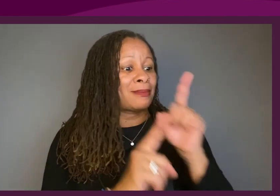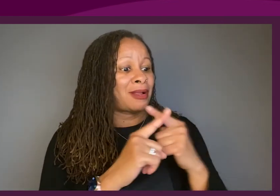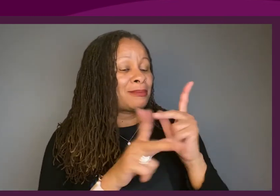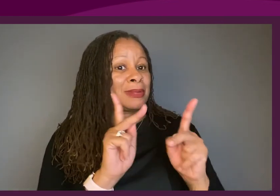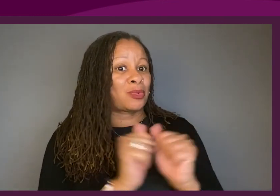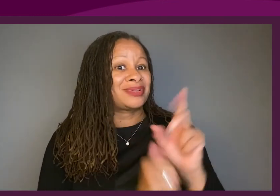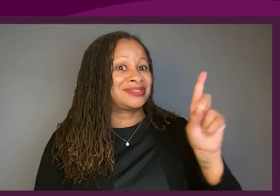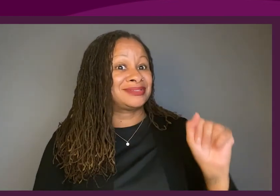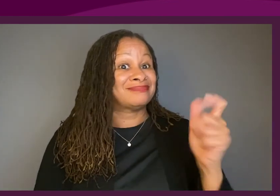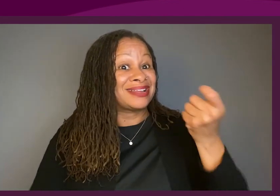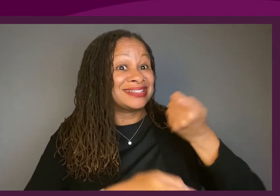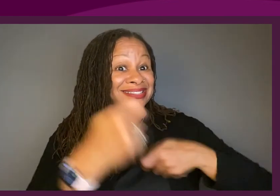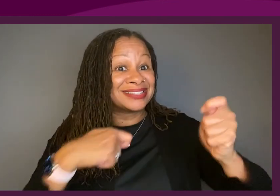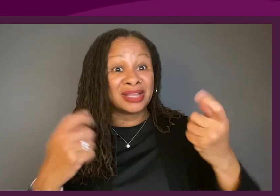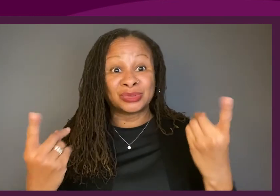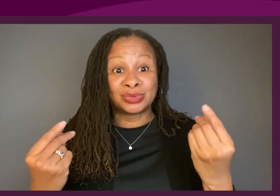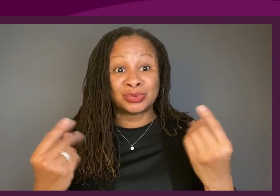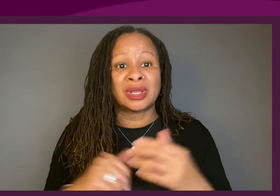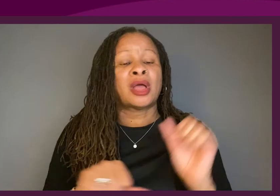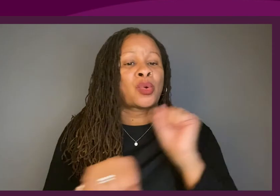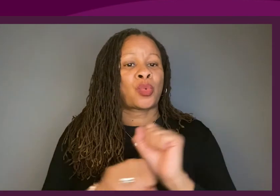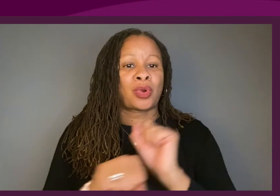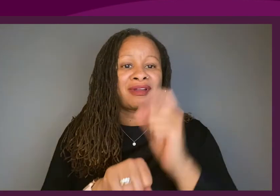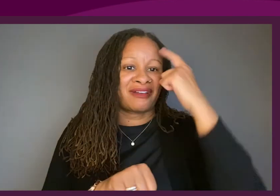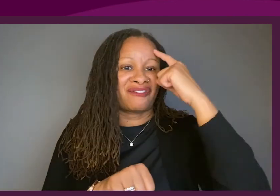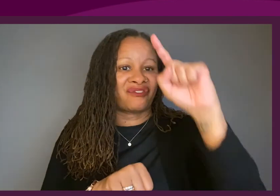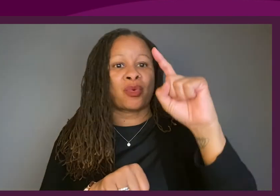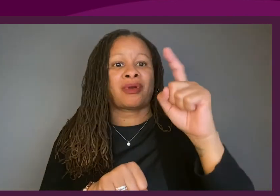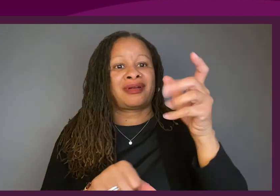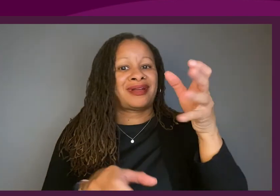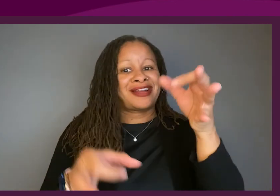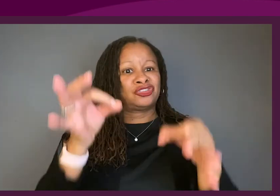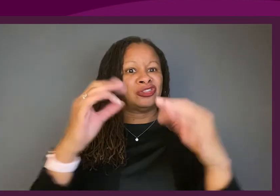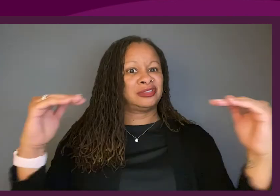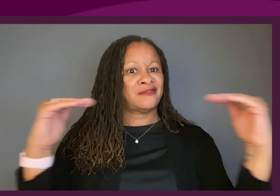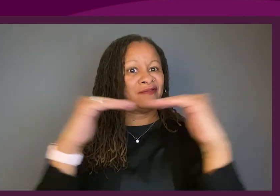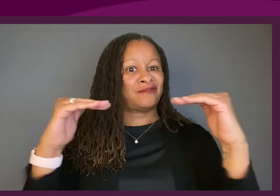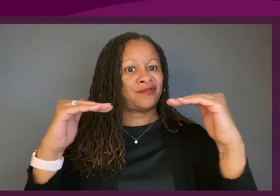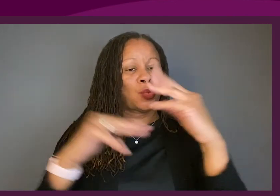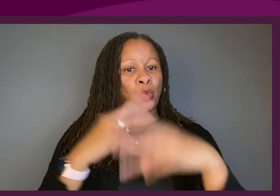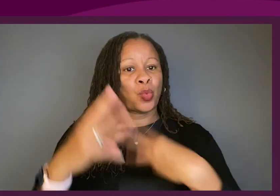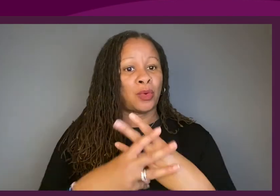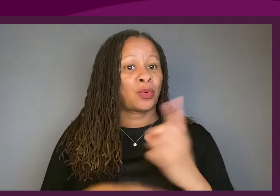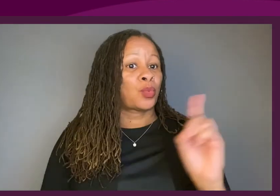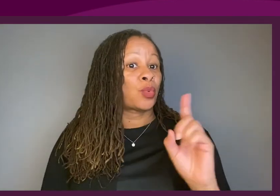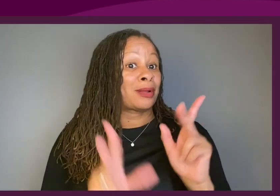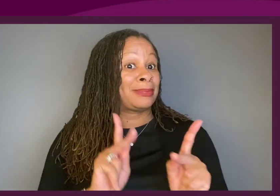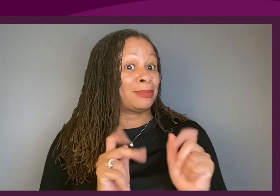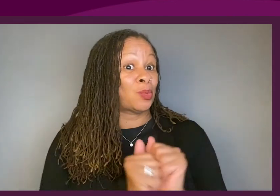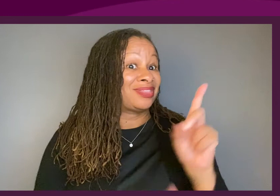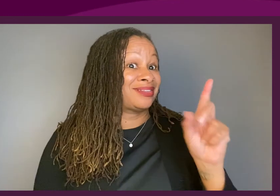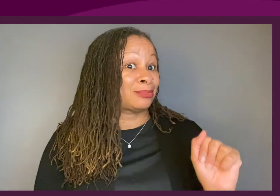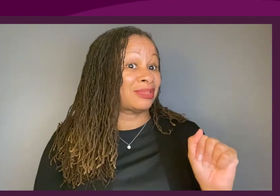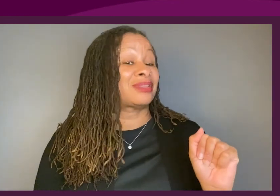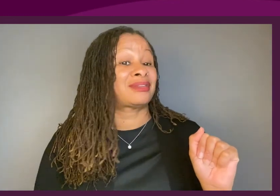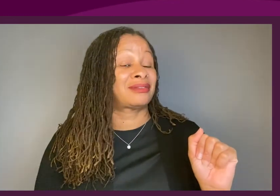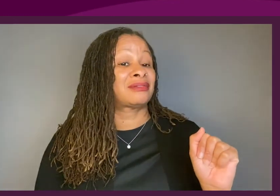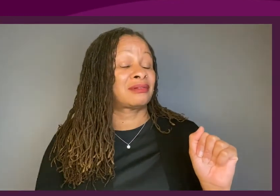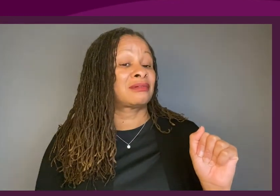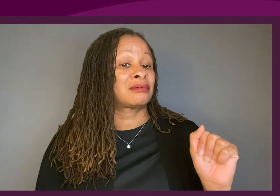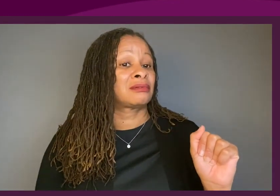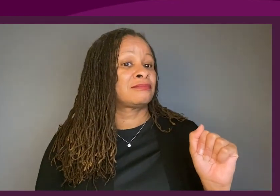to fight for rights or look to the monitoring and enforcement of laws, but rather that we